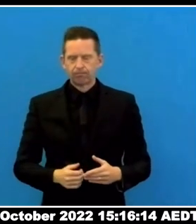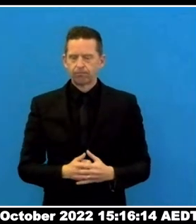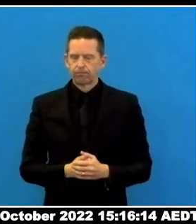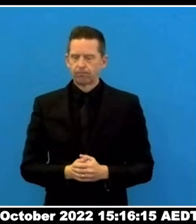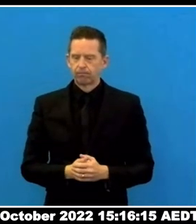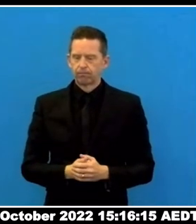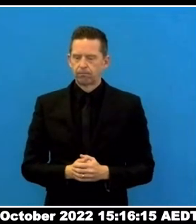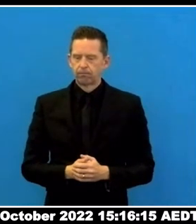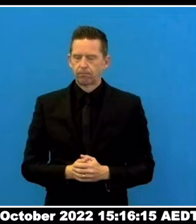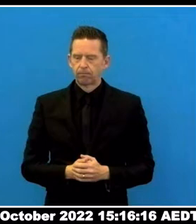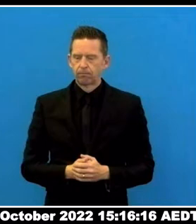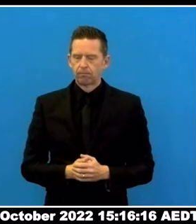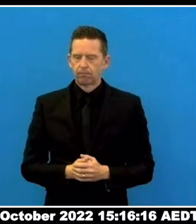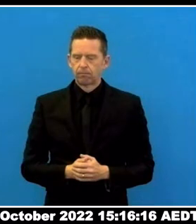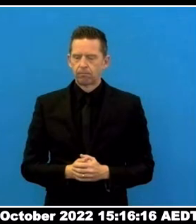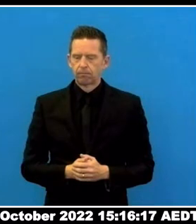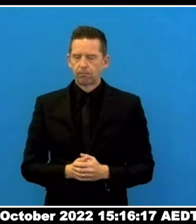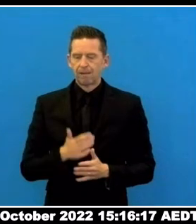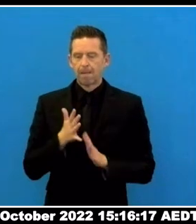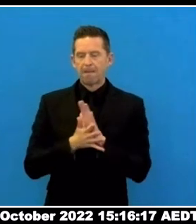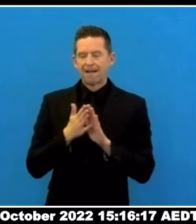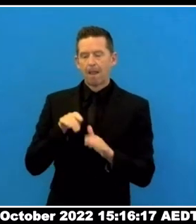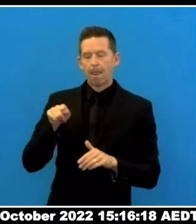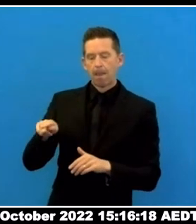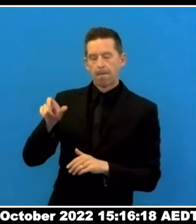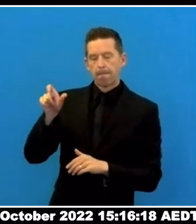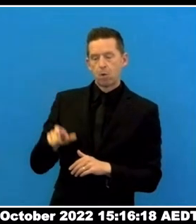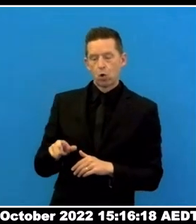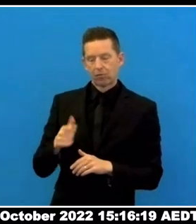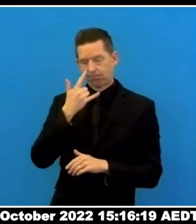leaving the young person without a genuine support.